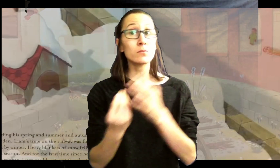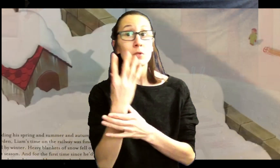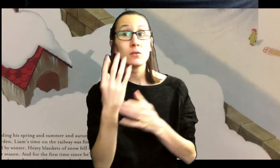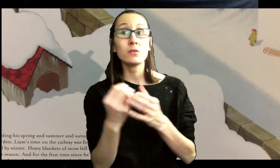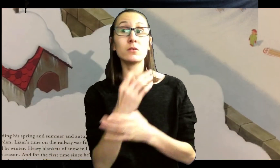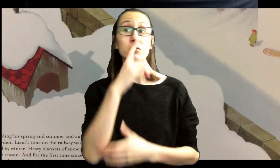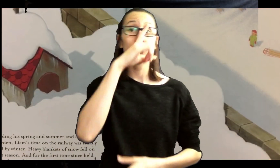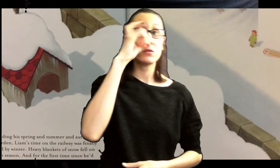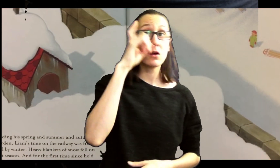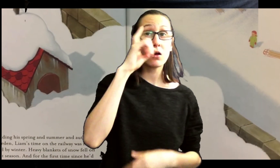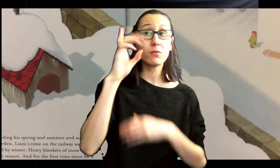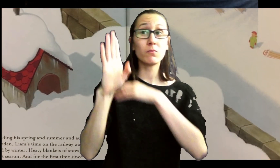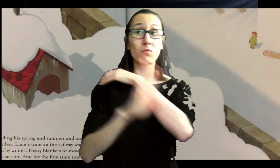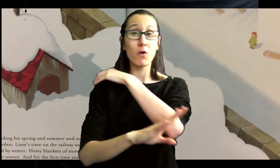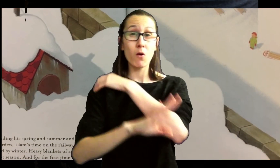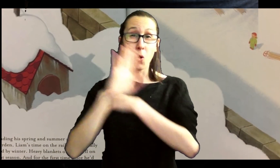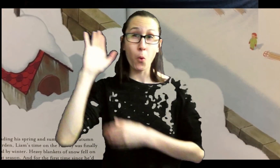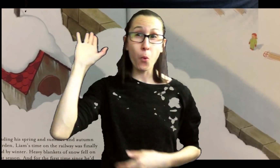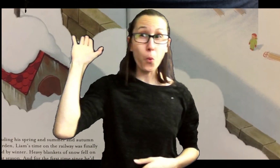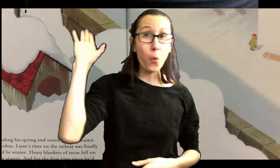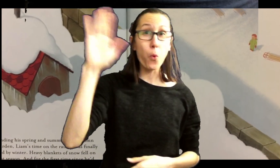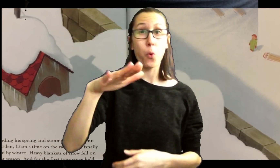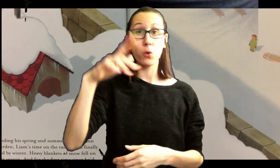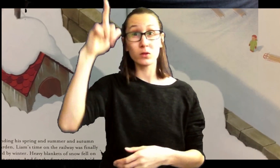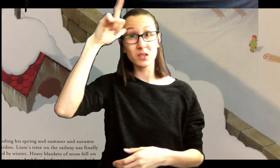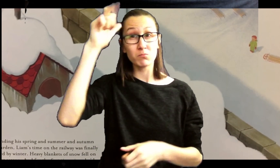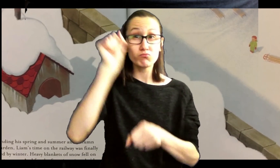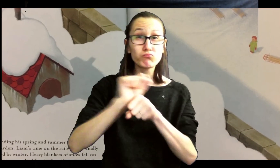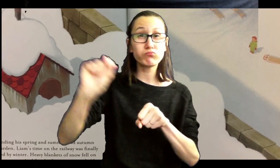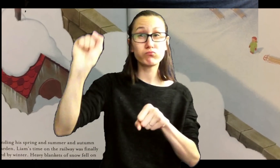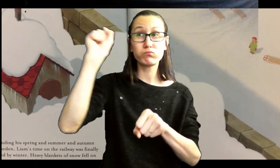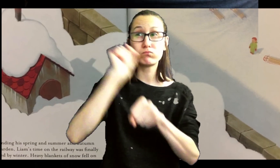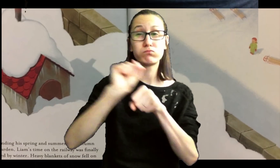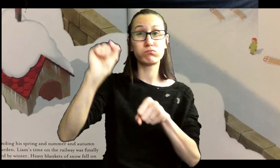After spending his spring and summer and autumn with the garden,